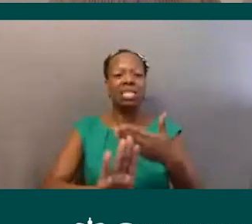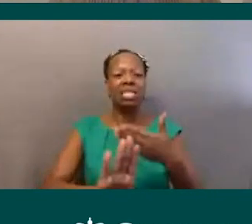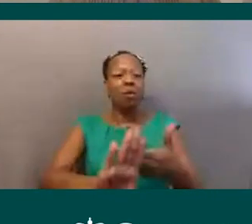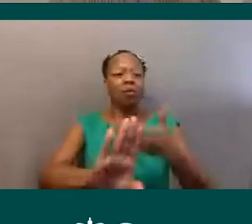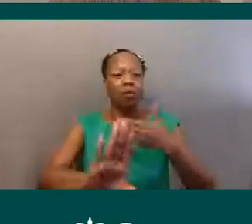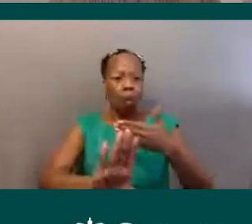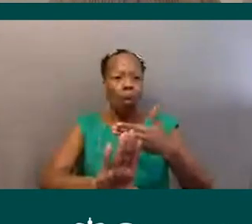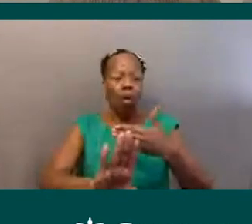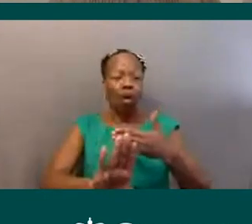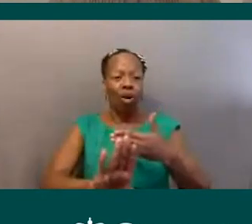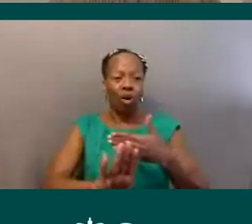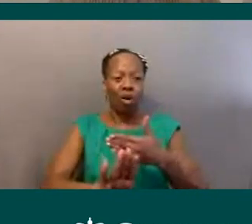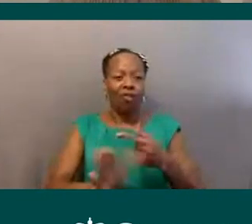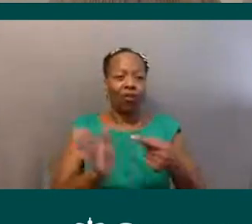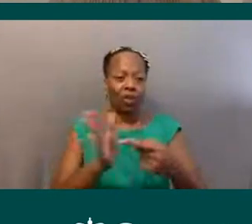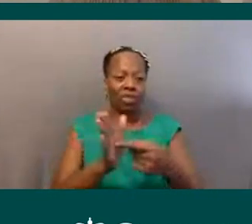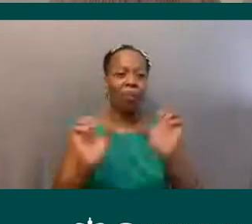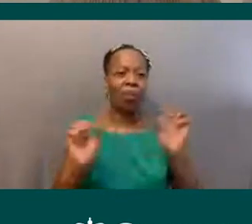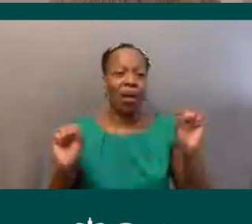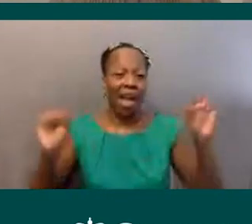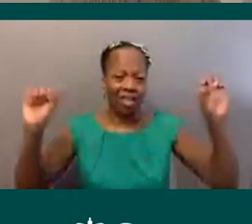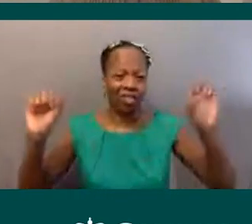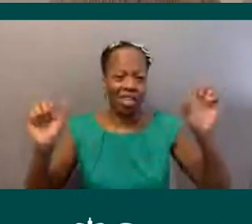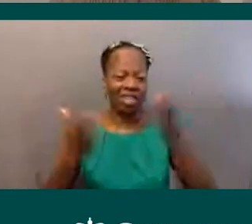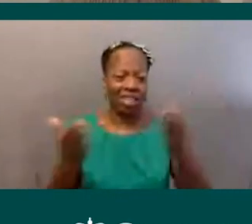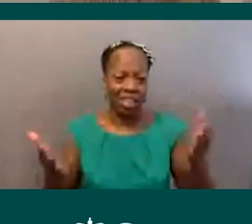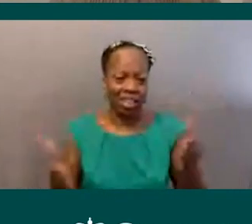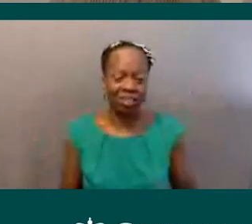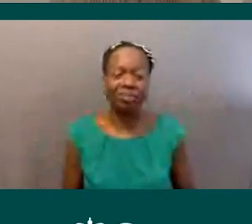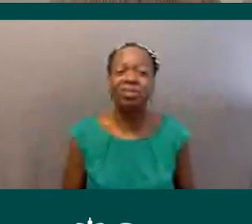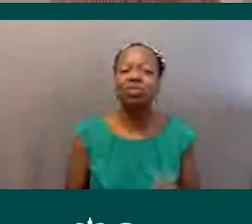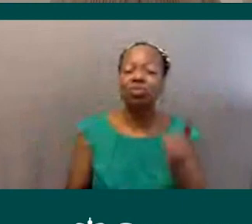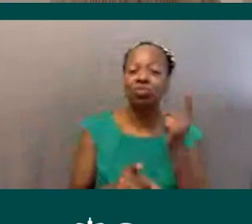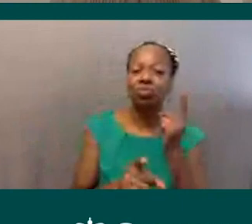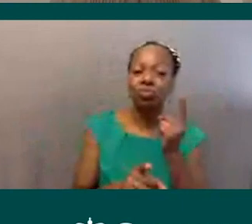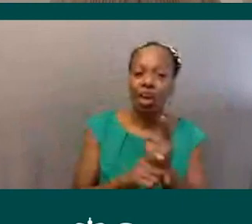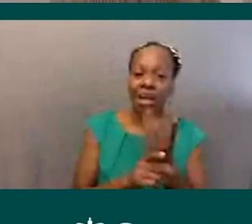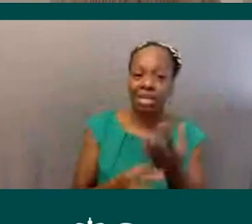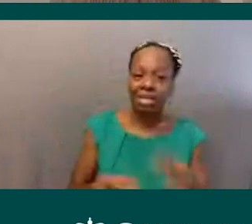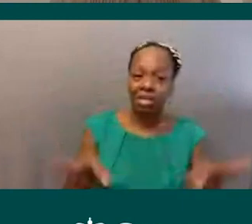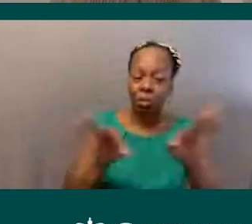because obviously the management of tone and the management of spasticity is so much more